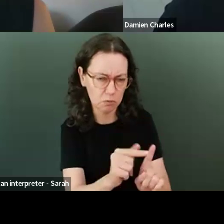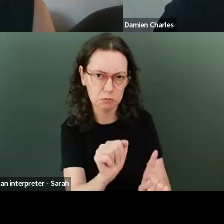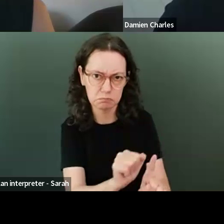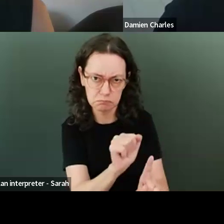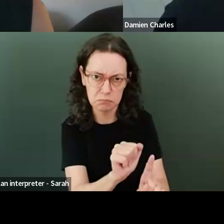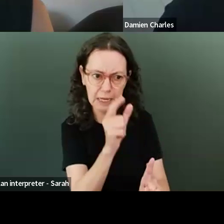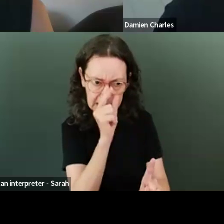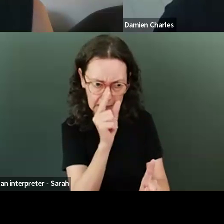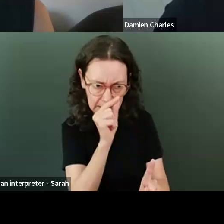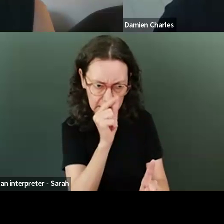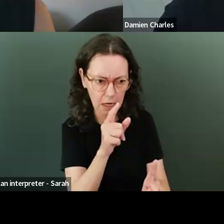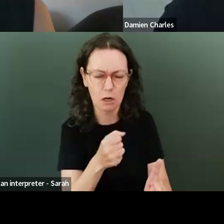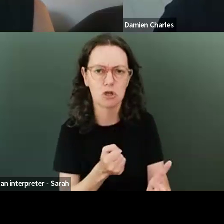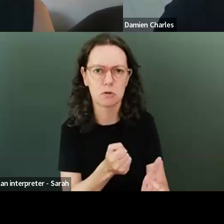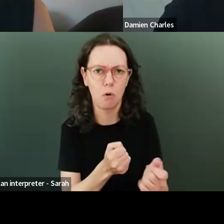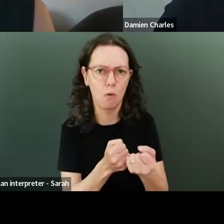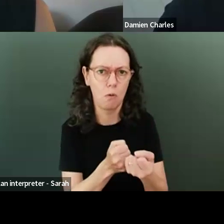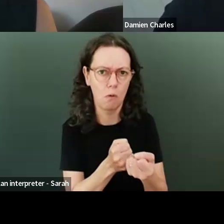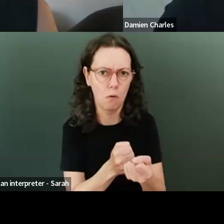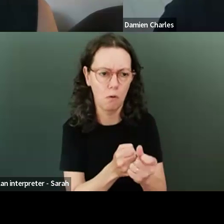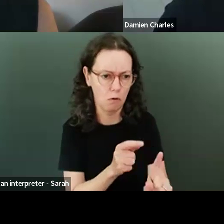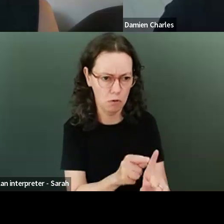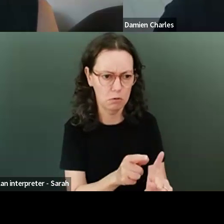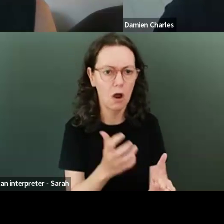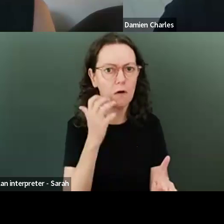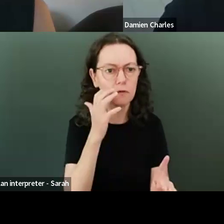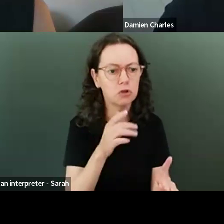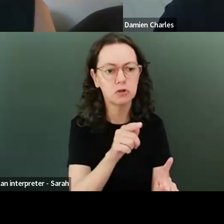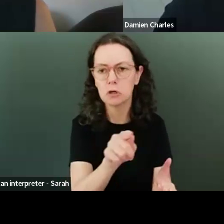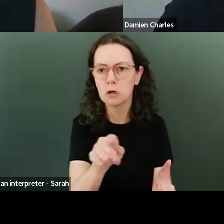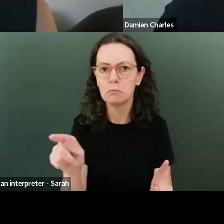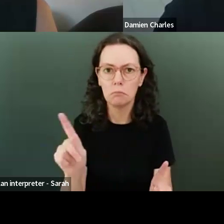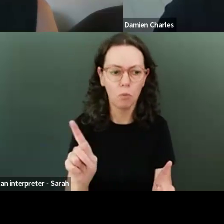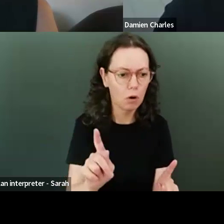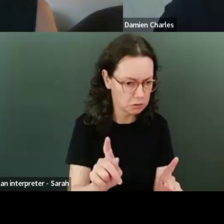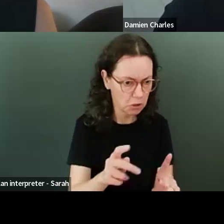so they supported her to plan a